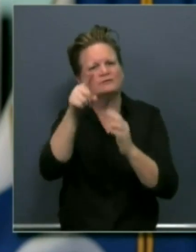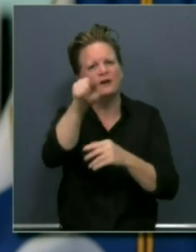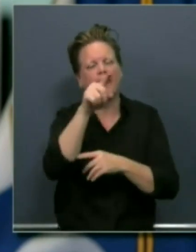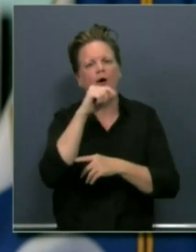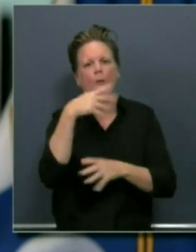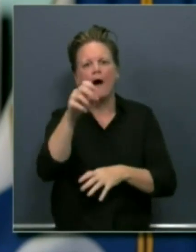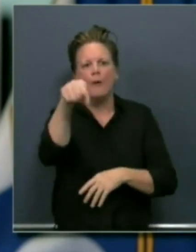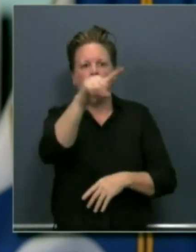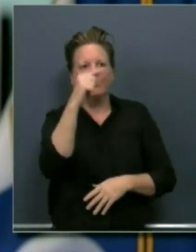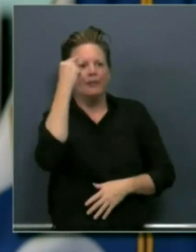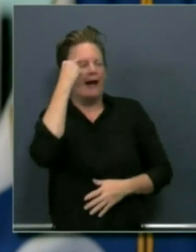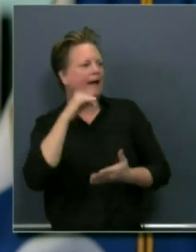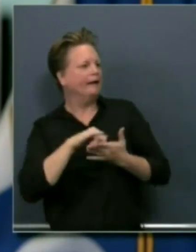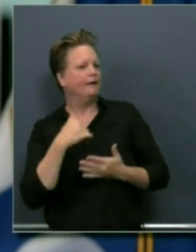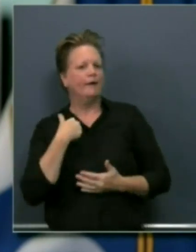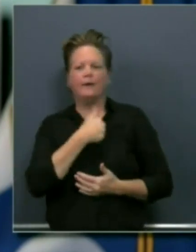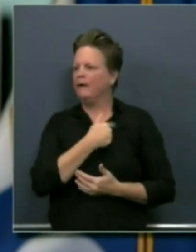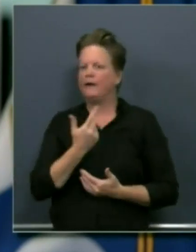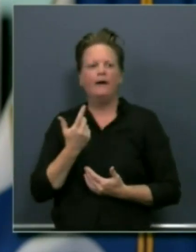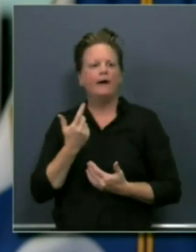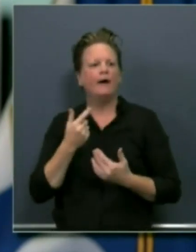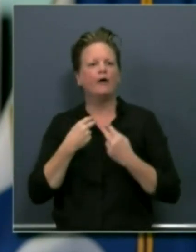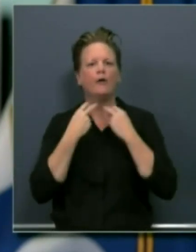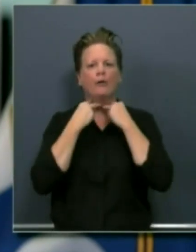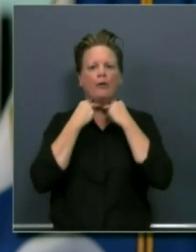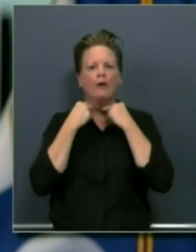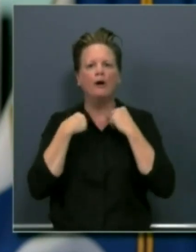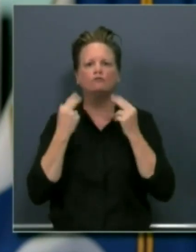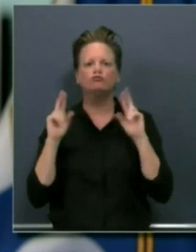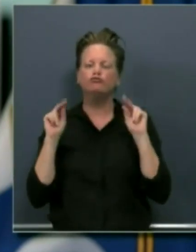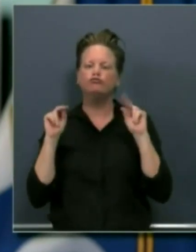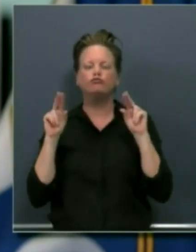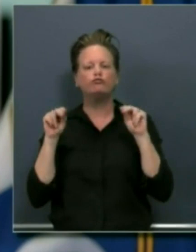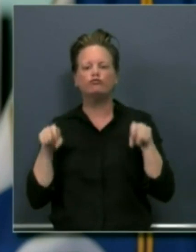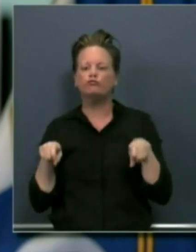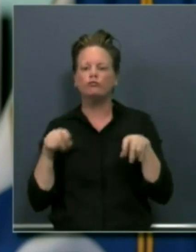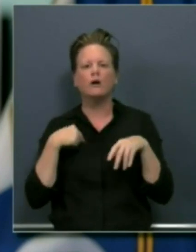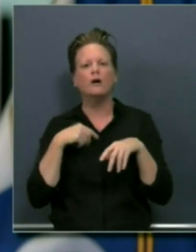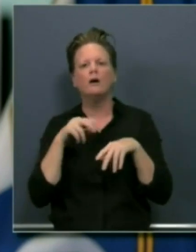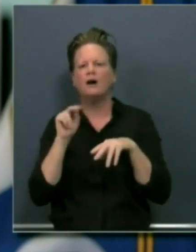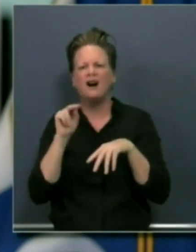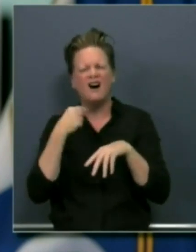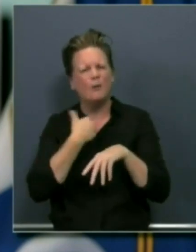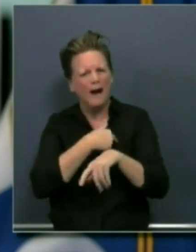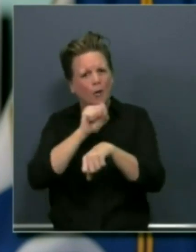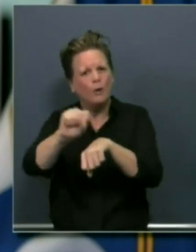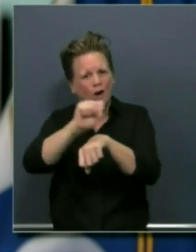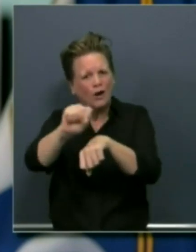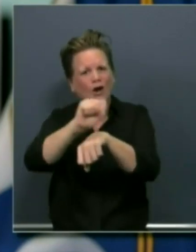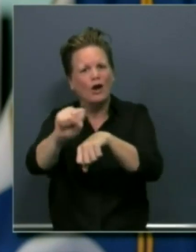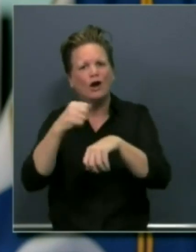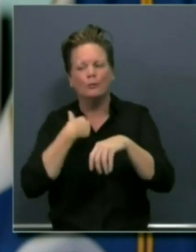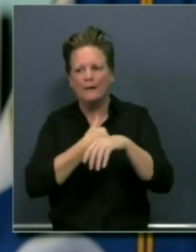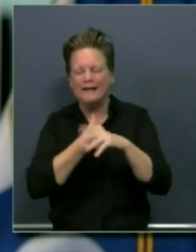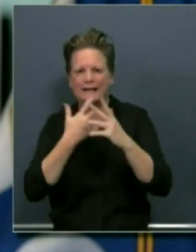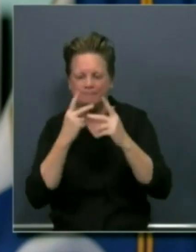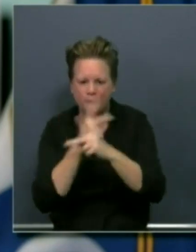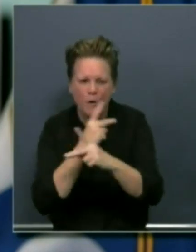MOVING TO FACE TOO. TOGETHER AH, BUT IT'S IMPORTANT POINT TO RE. REINFORCE THAT WE'RE NOT LOCKED IN TO THE STATUS